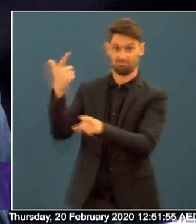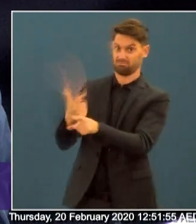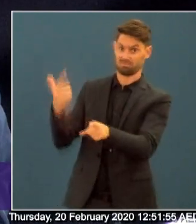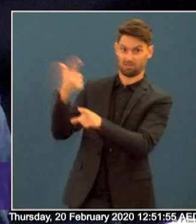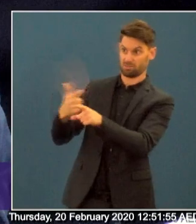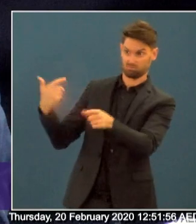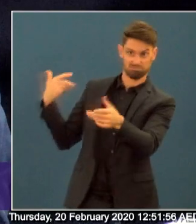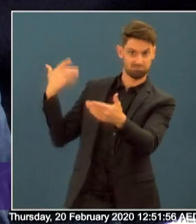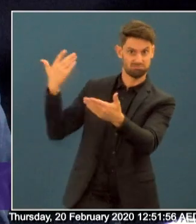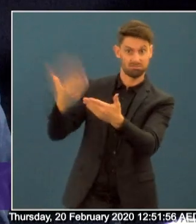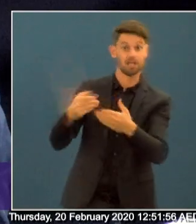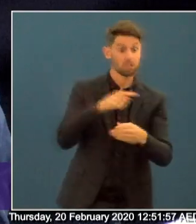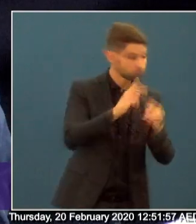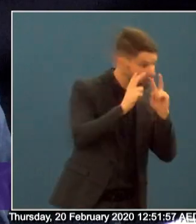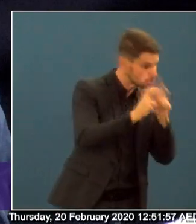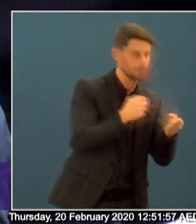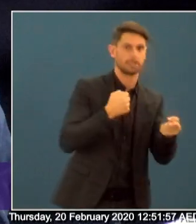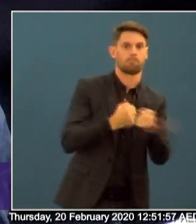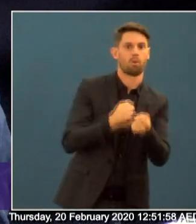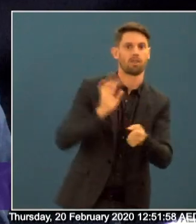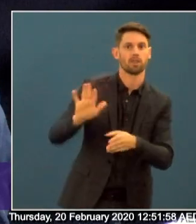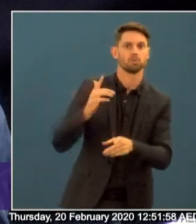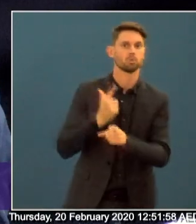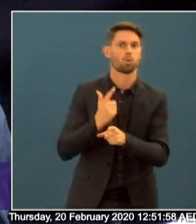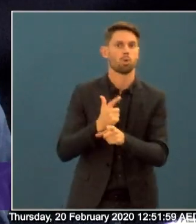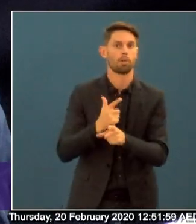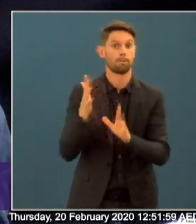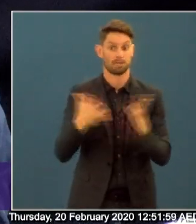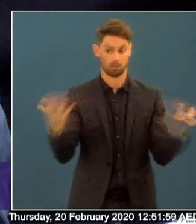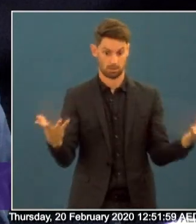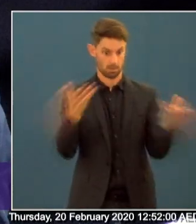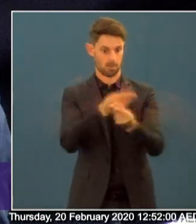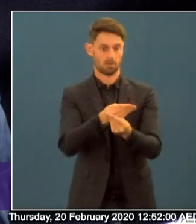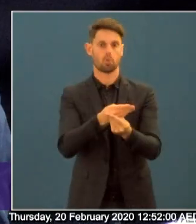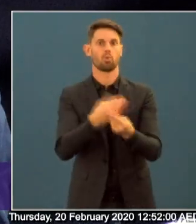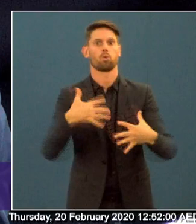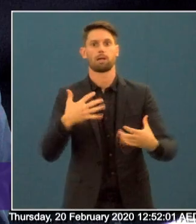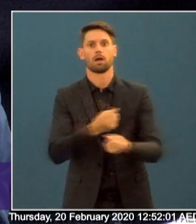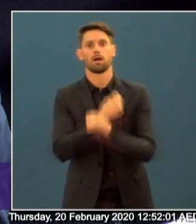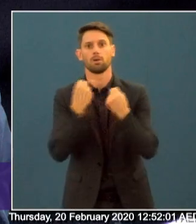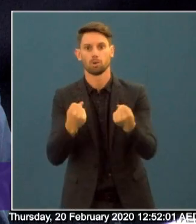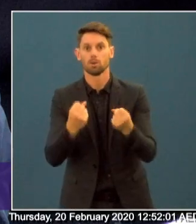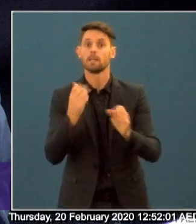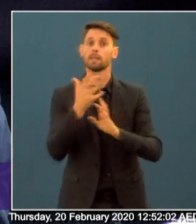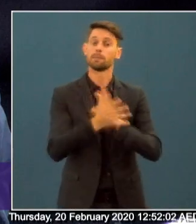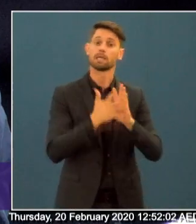bodies like New South Wales Council for Intellectual Disability. So I think research in — you know,